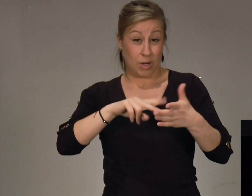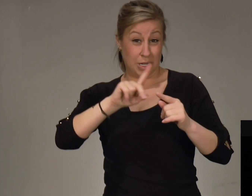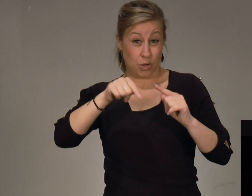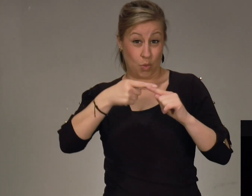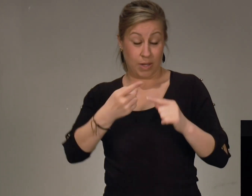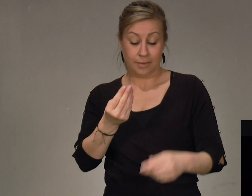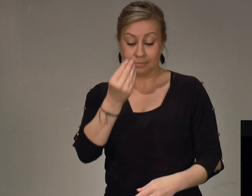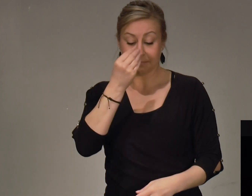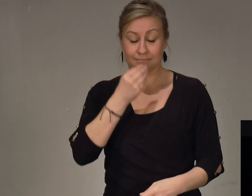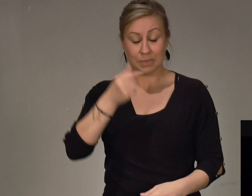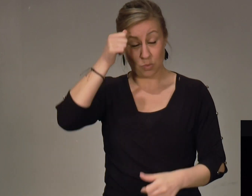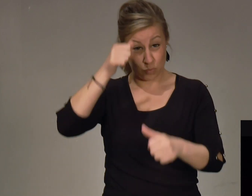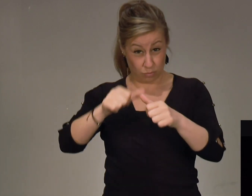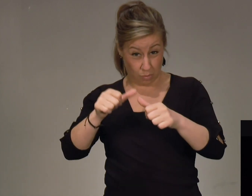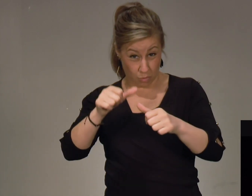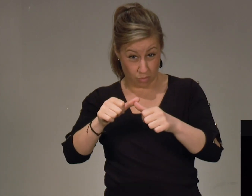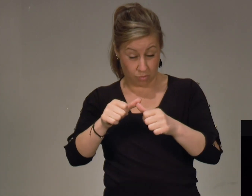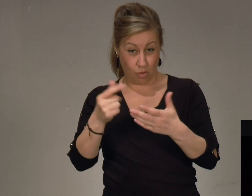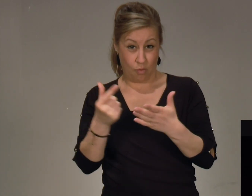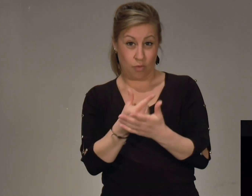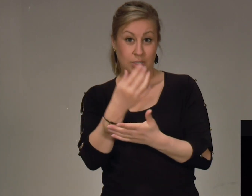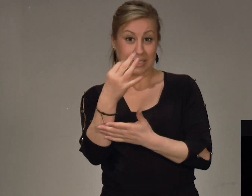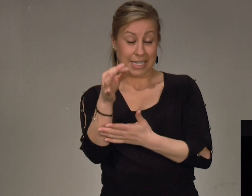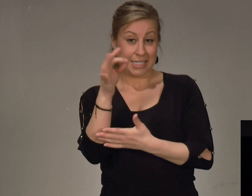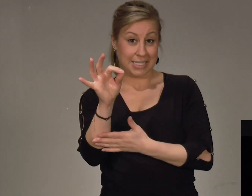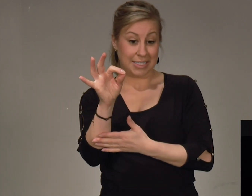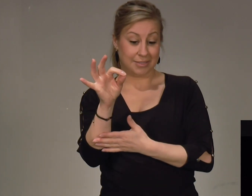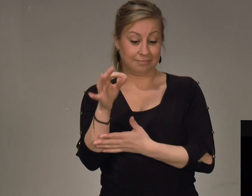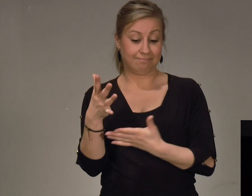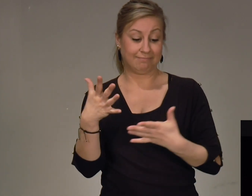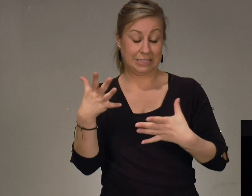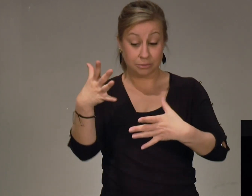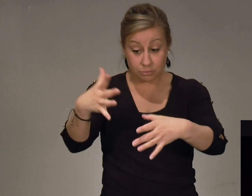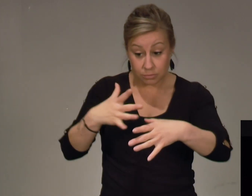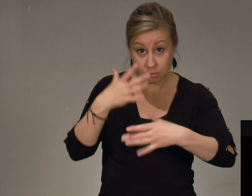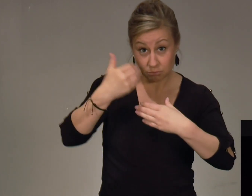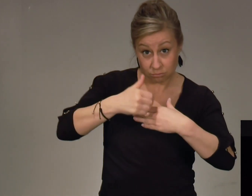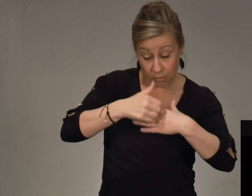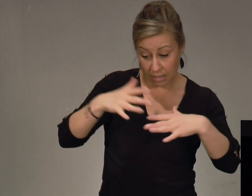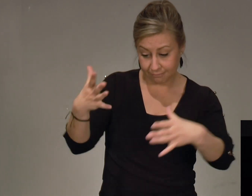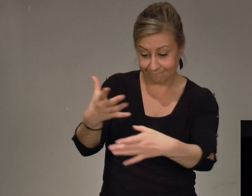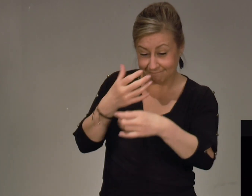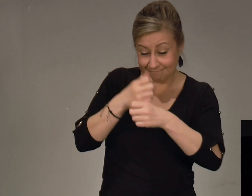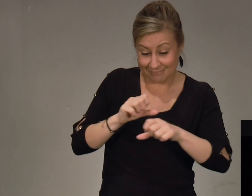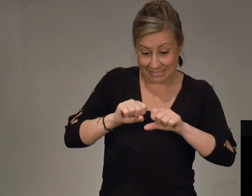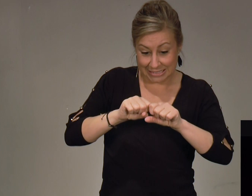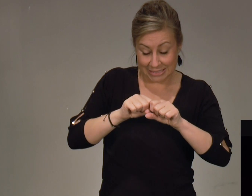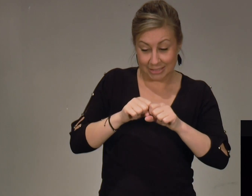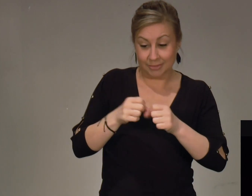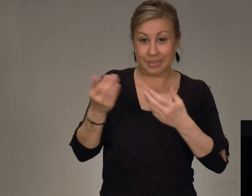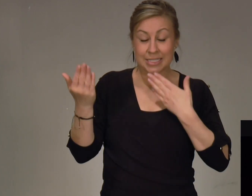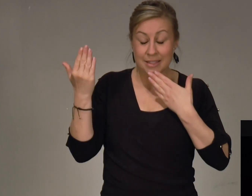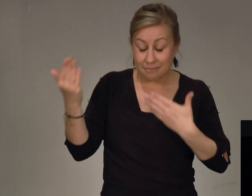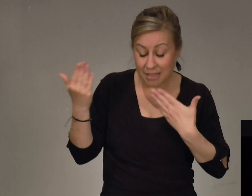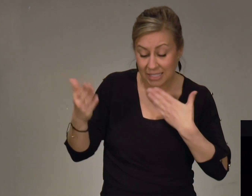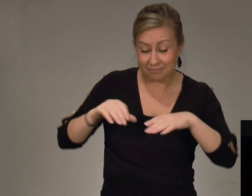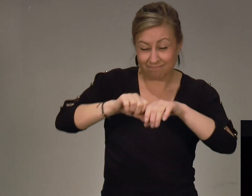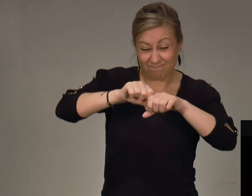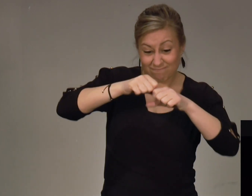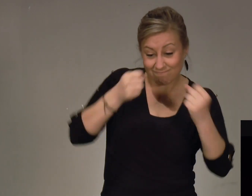Verse 19: He took the bread. He gave thanks and He broke it, giving it to them